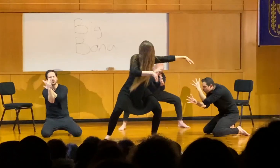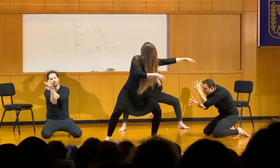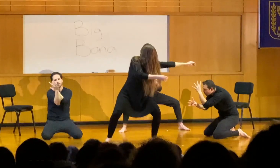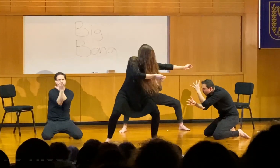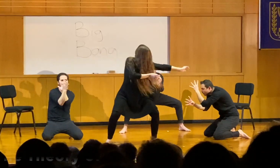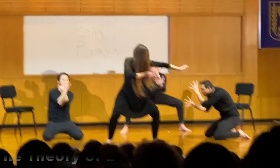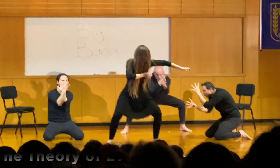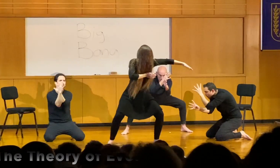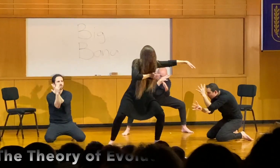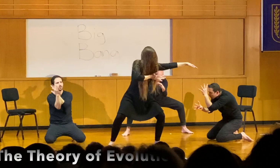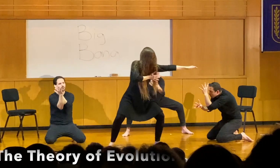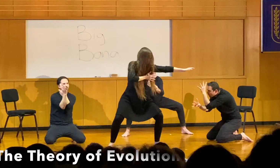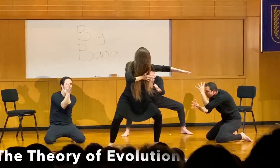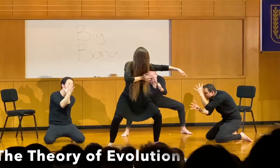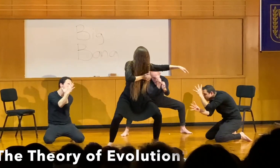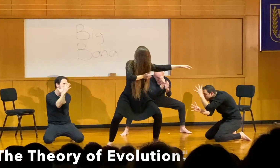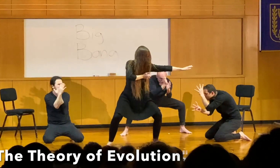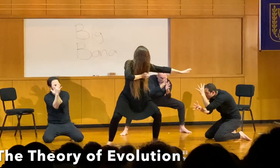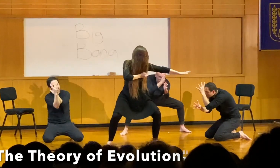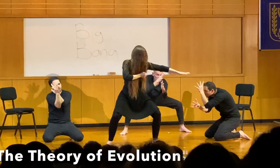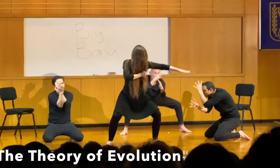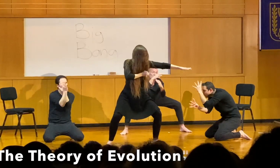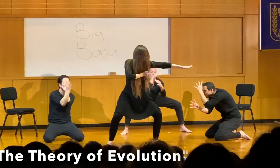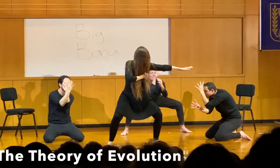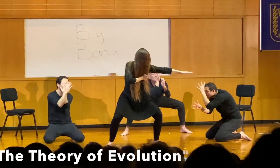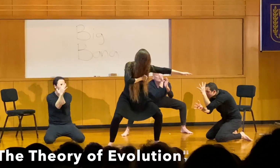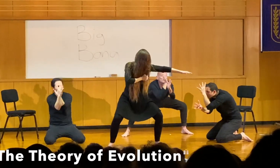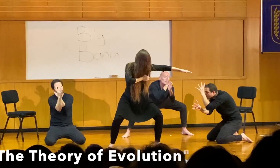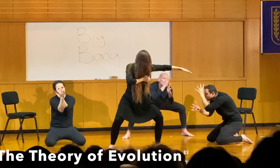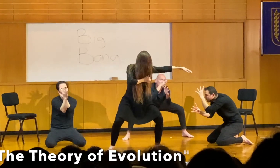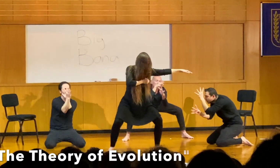Overall I really enjoyed this seminar. It was really interesting, and mentally taxing.